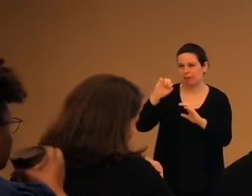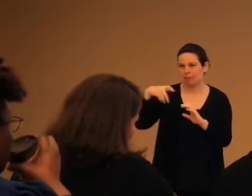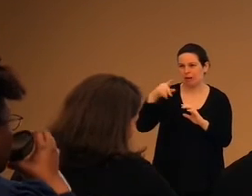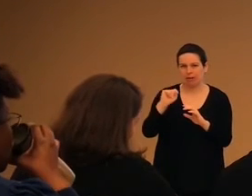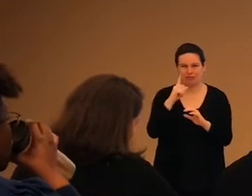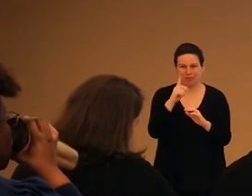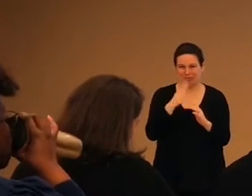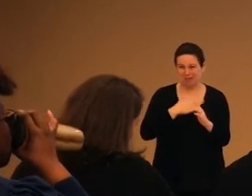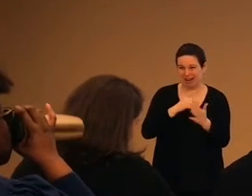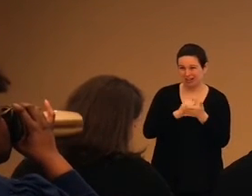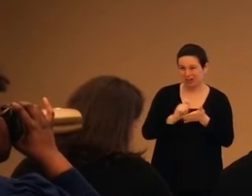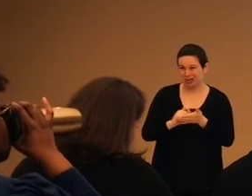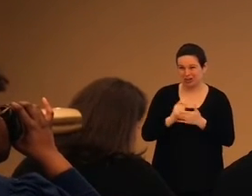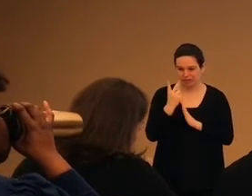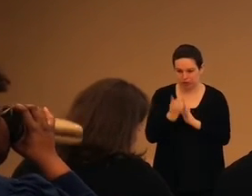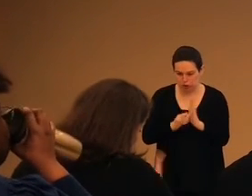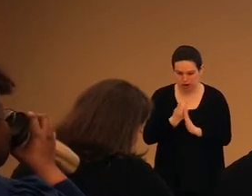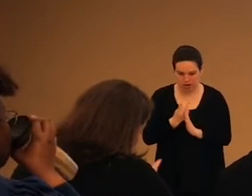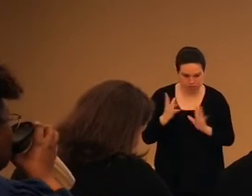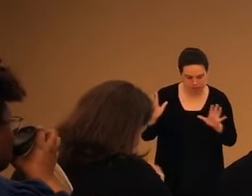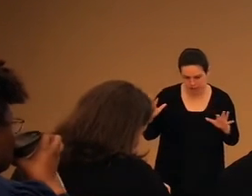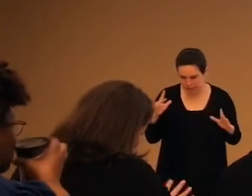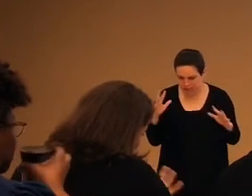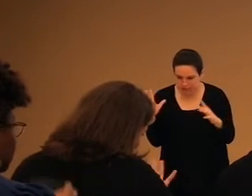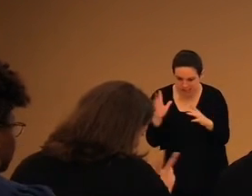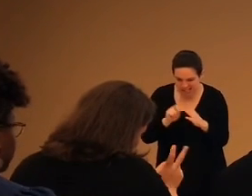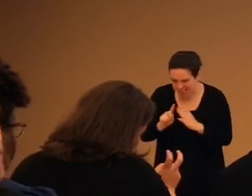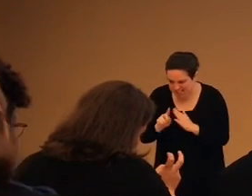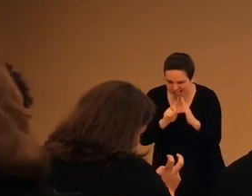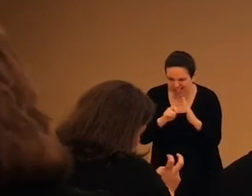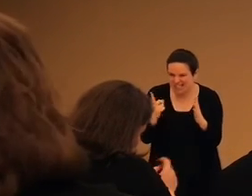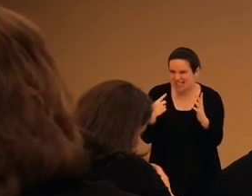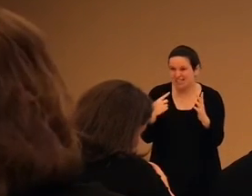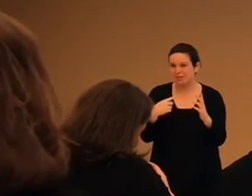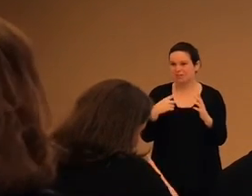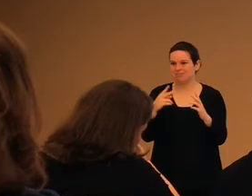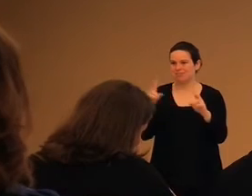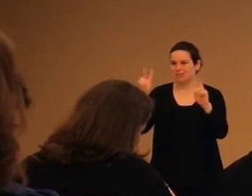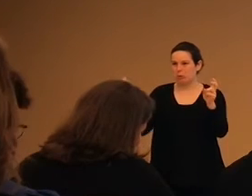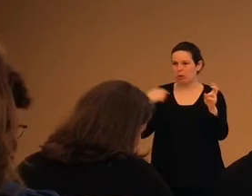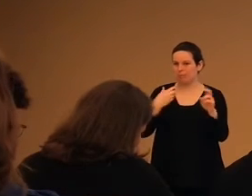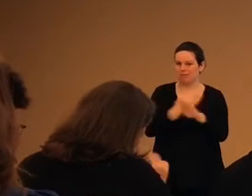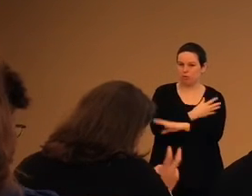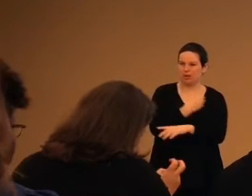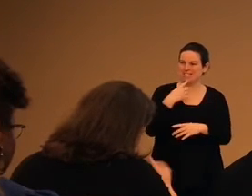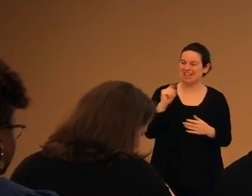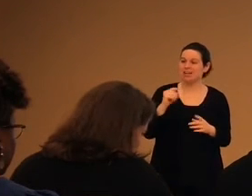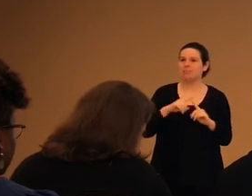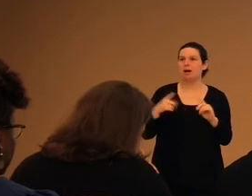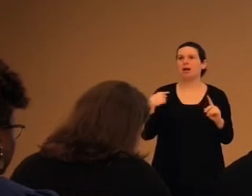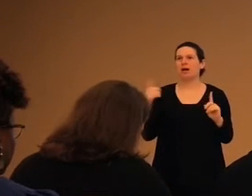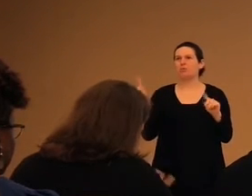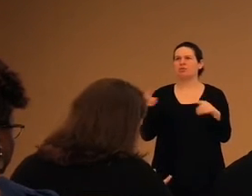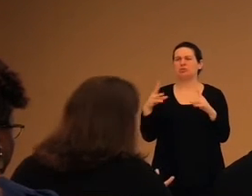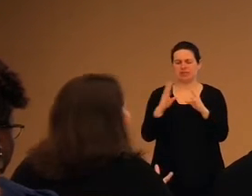Literally two hours last night to try to find this quote, and who I could say sit said it But I went to this session at the conference